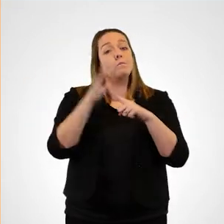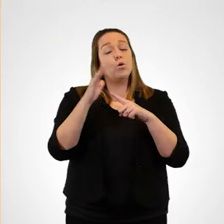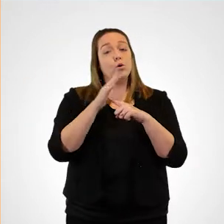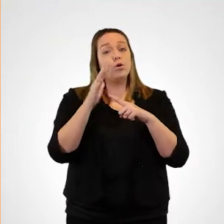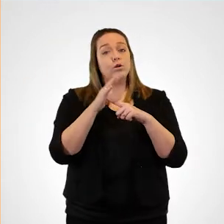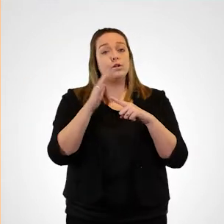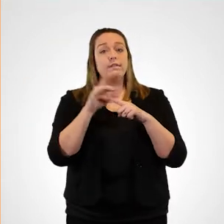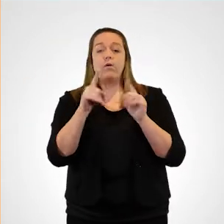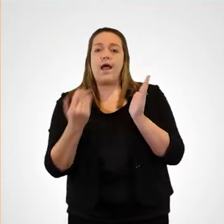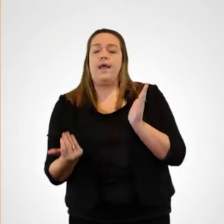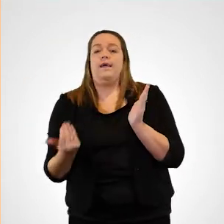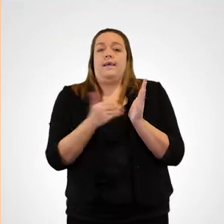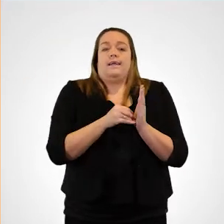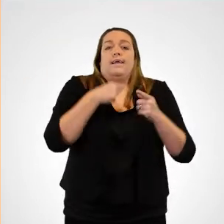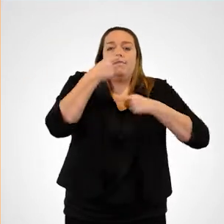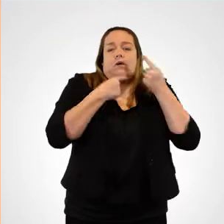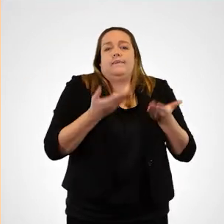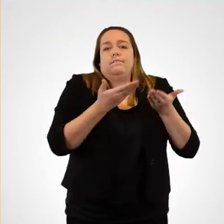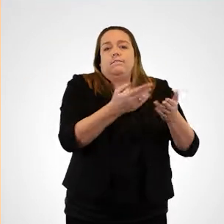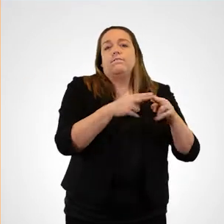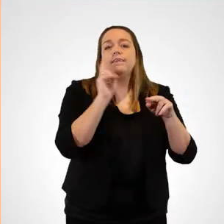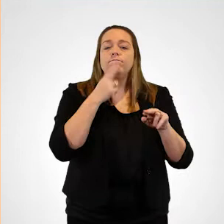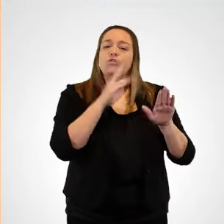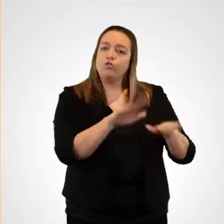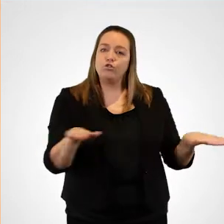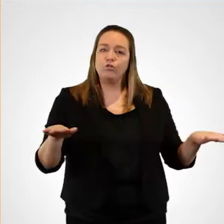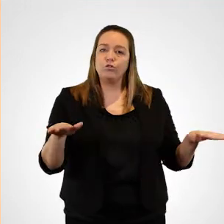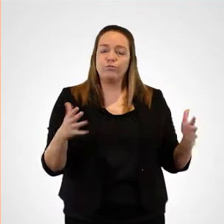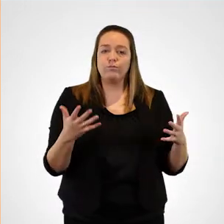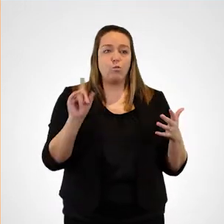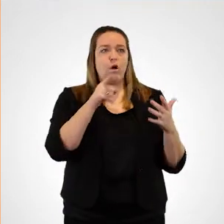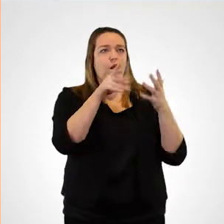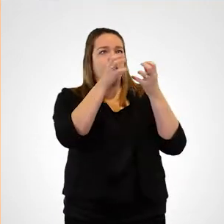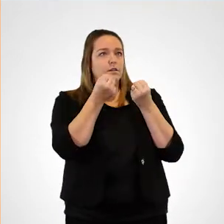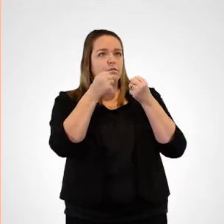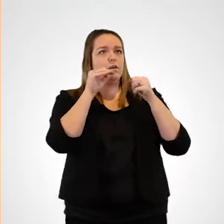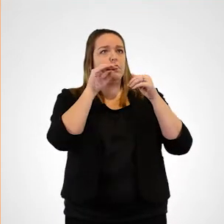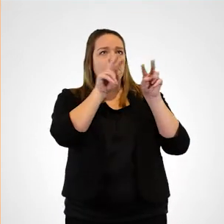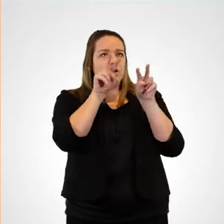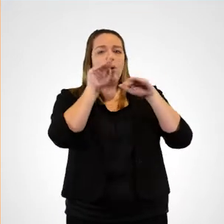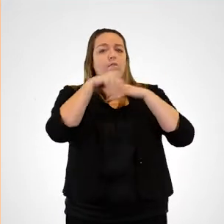for supplementing the information that deaf children are getting about the sound of spoken language,